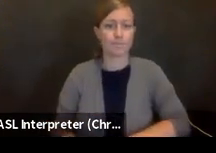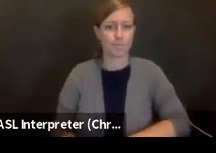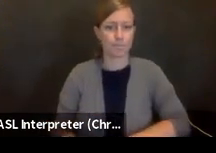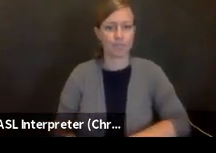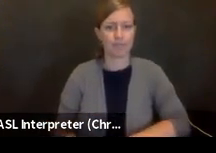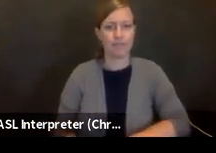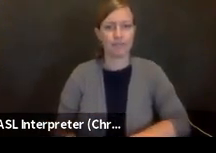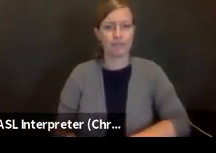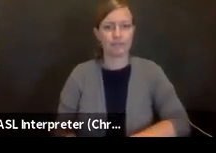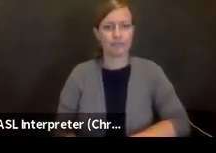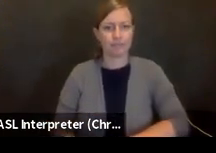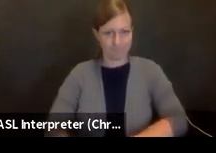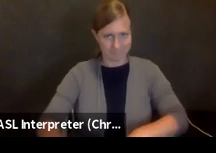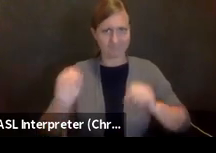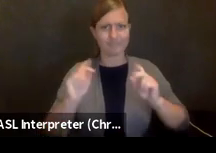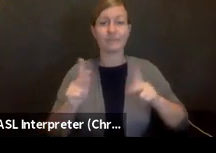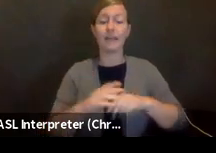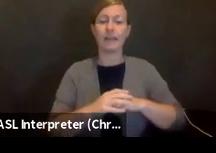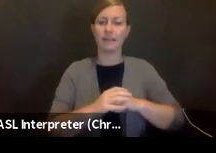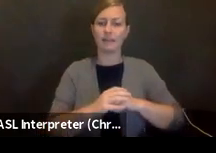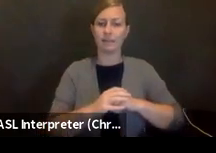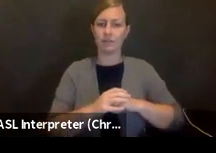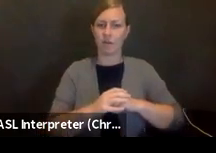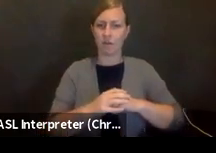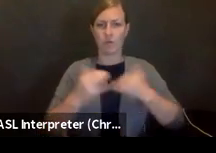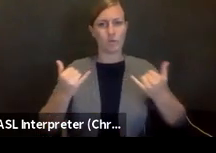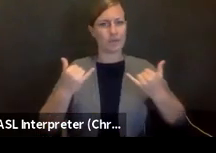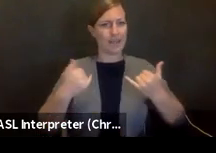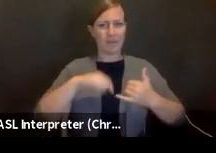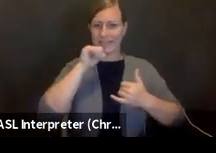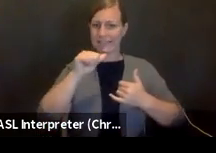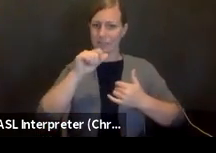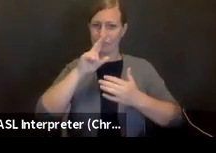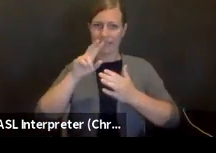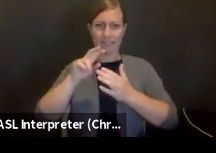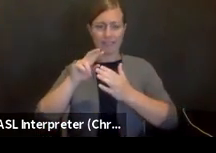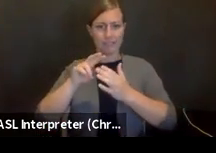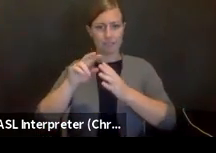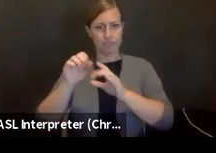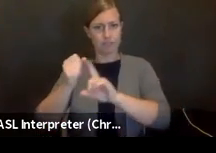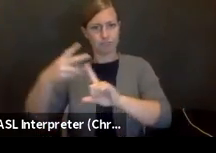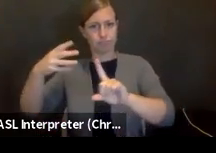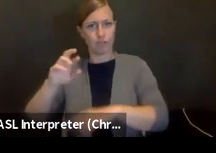ESD 189 - Amy Colburn: Okay, so we did not get into the resources, a lot. So I'm going to move that that originally was on our